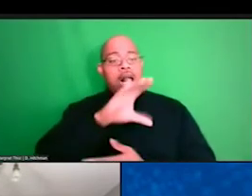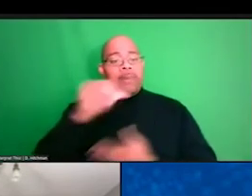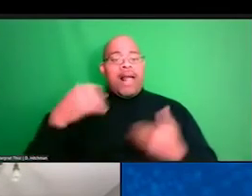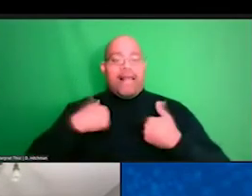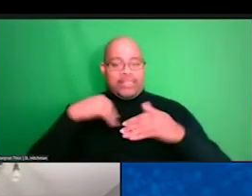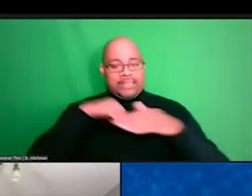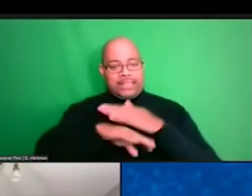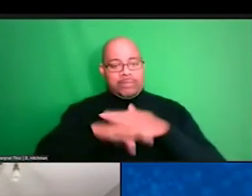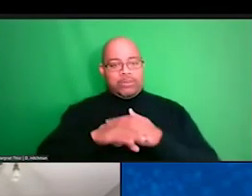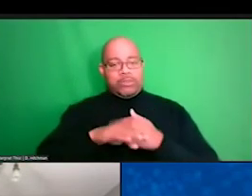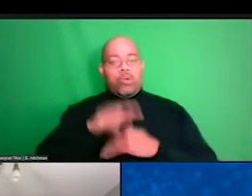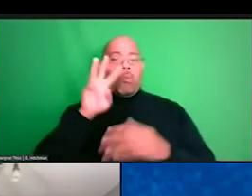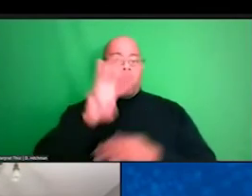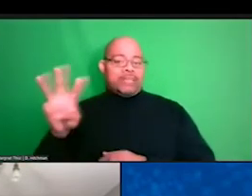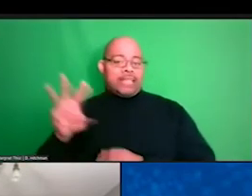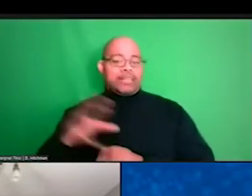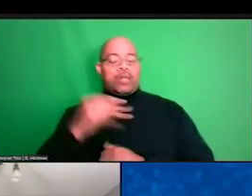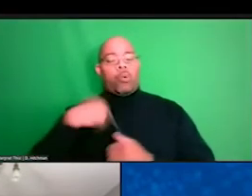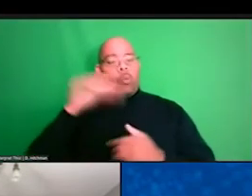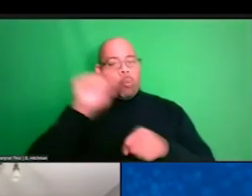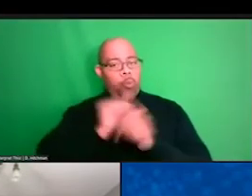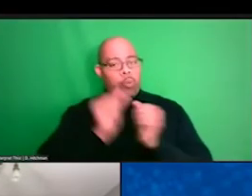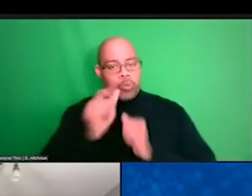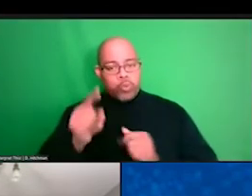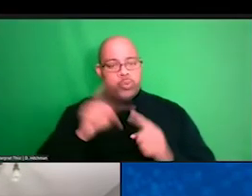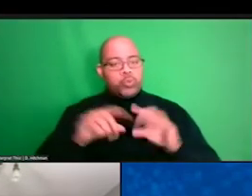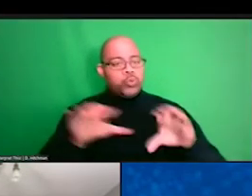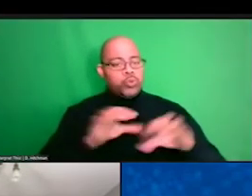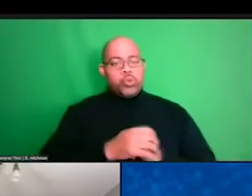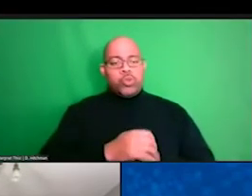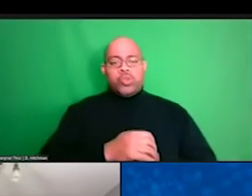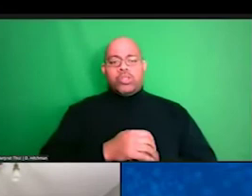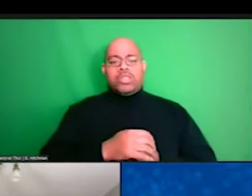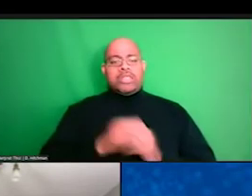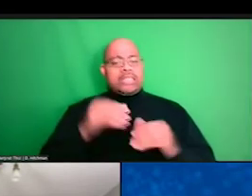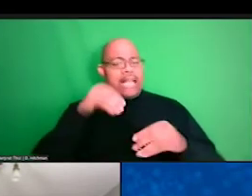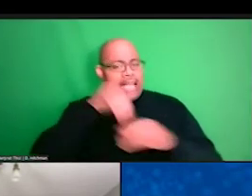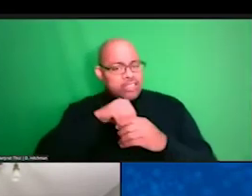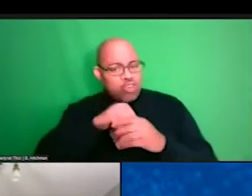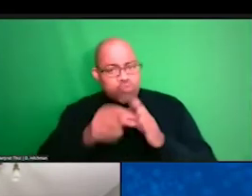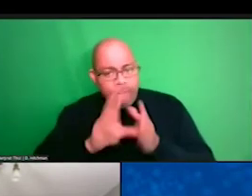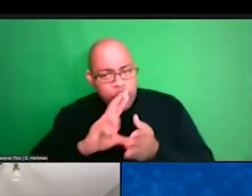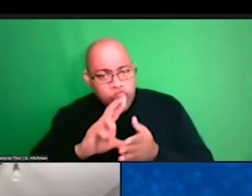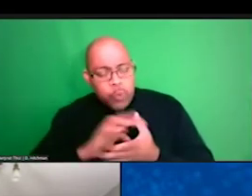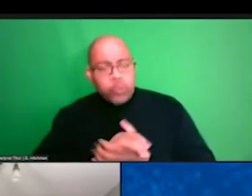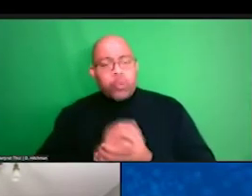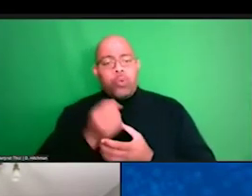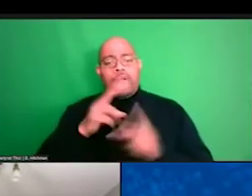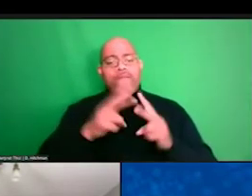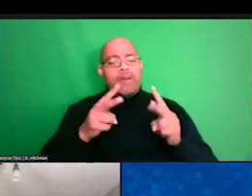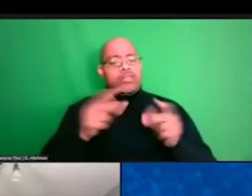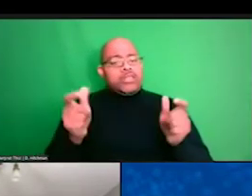websites, and we will work with you to do just an internal review or a very small testing